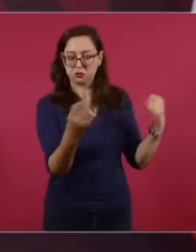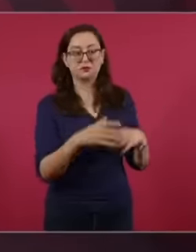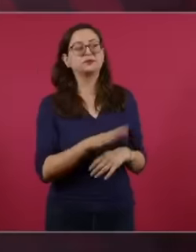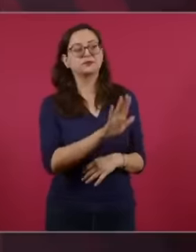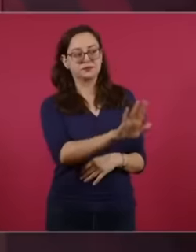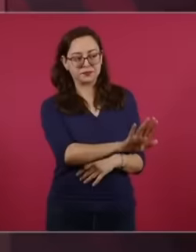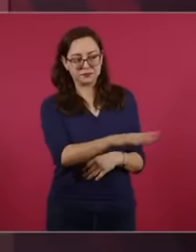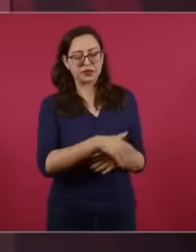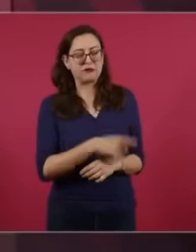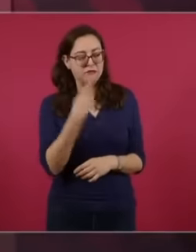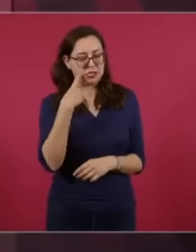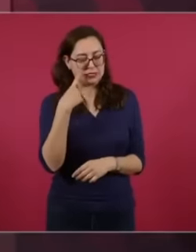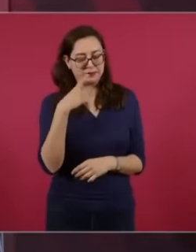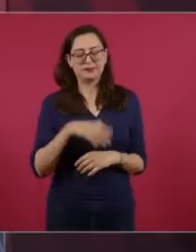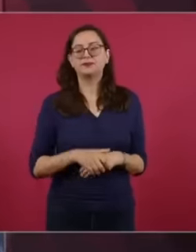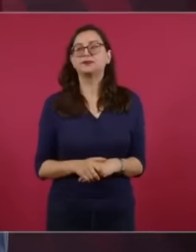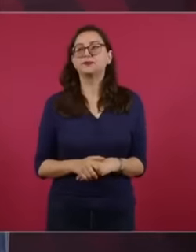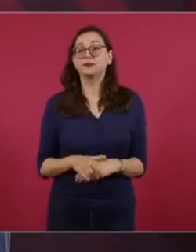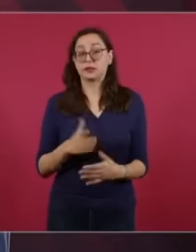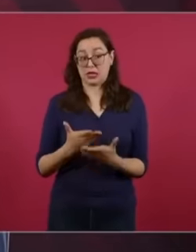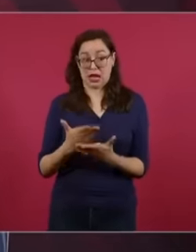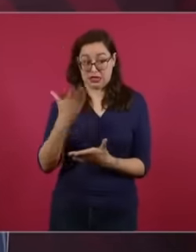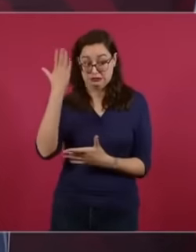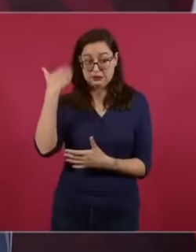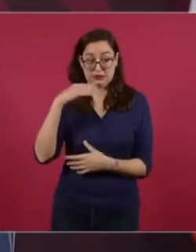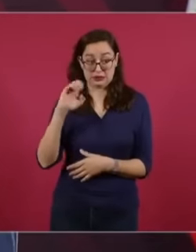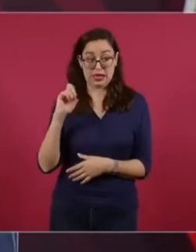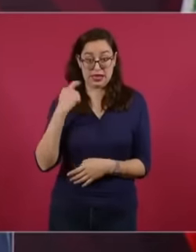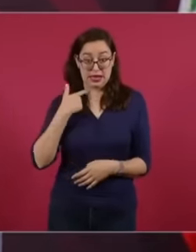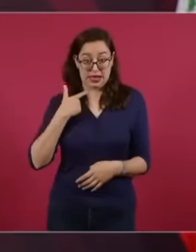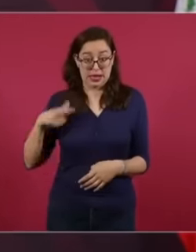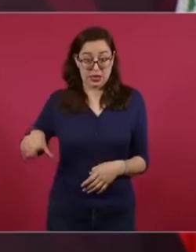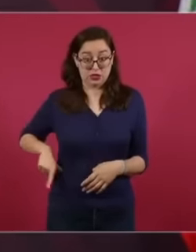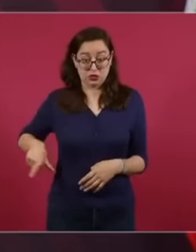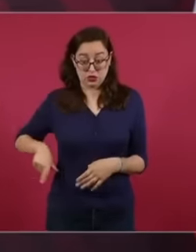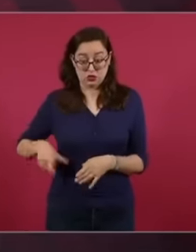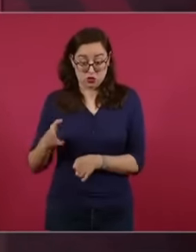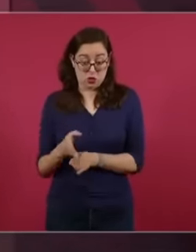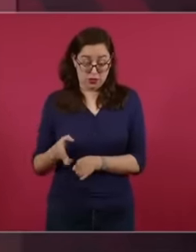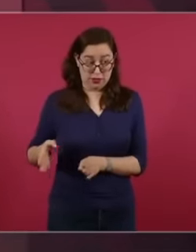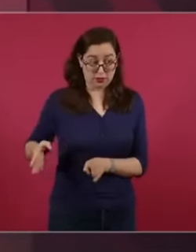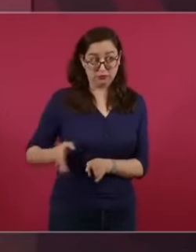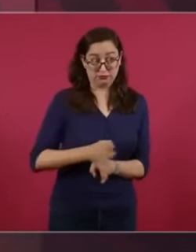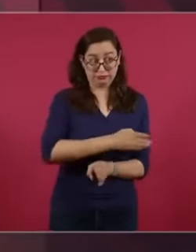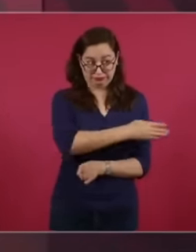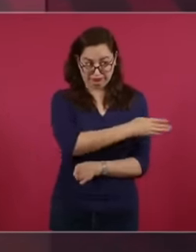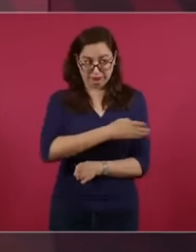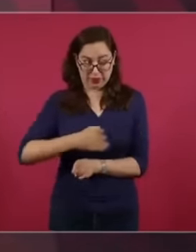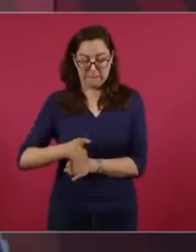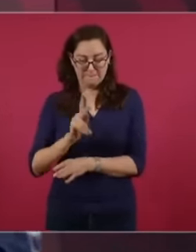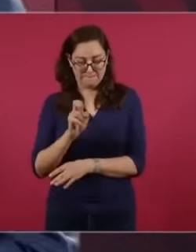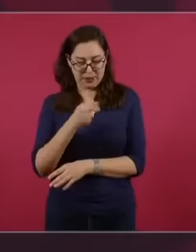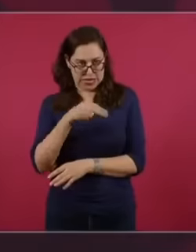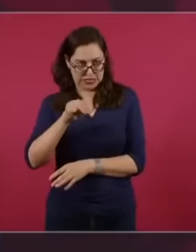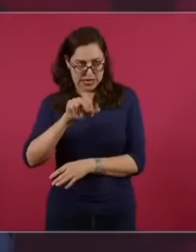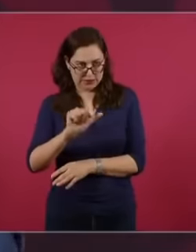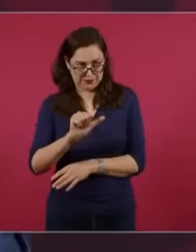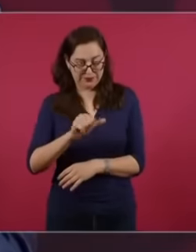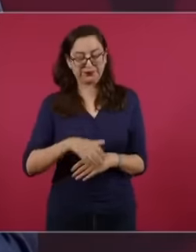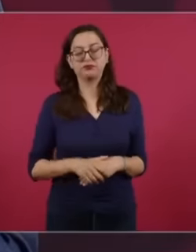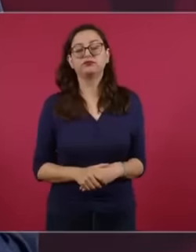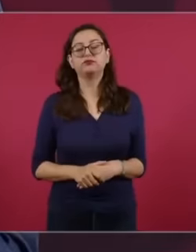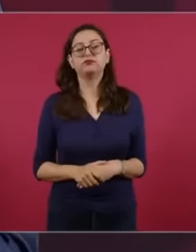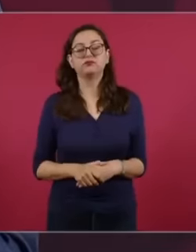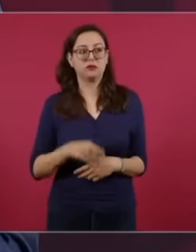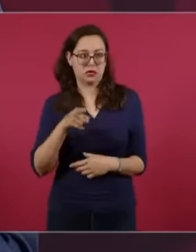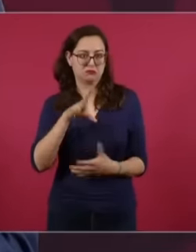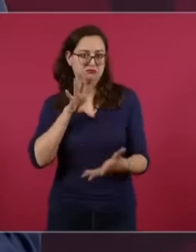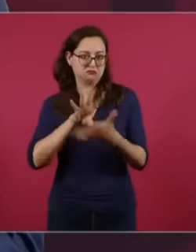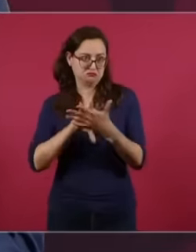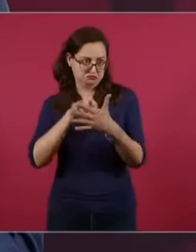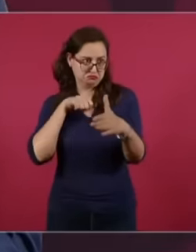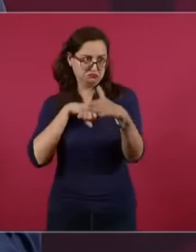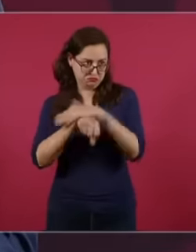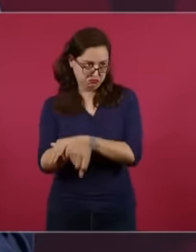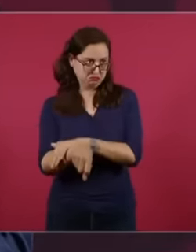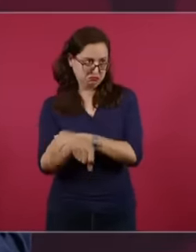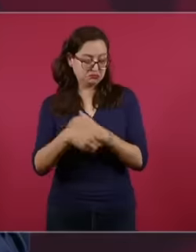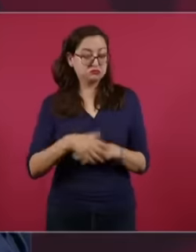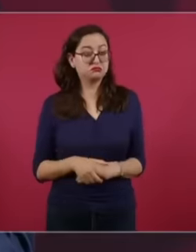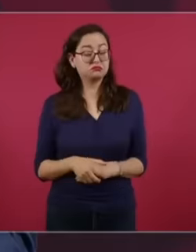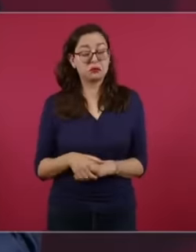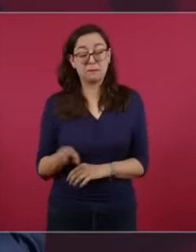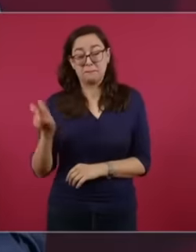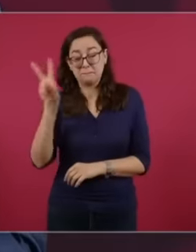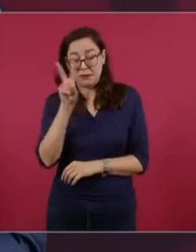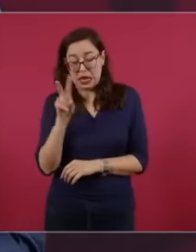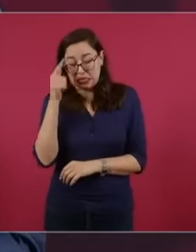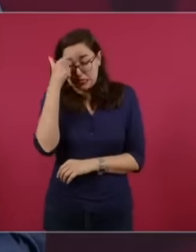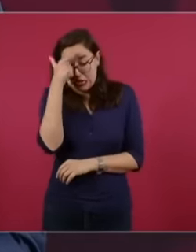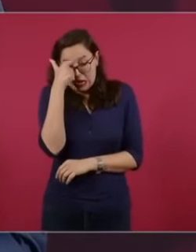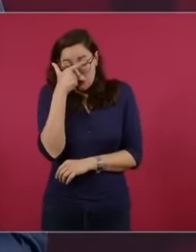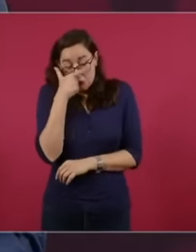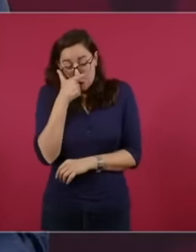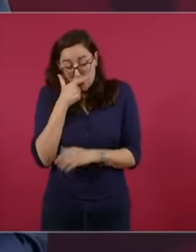on a Friday night, they ordered his release. This is